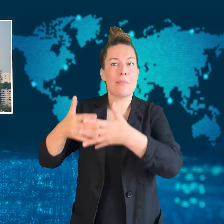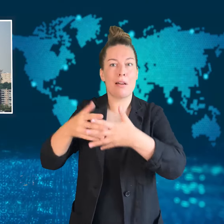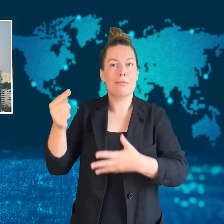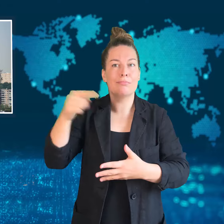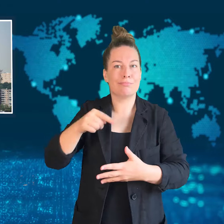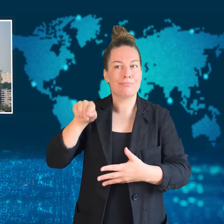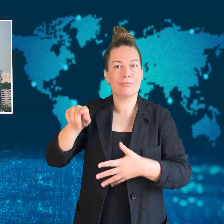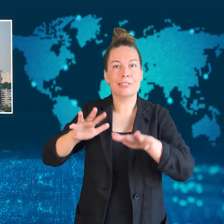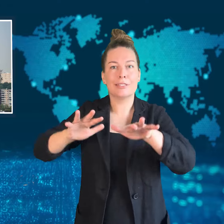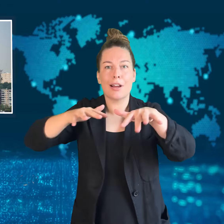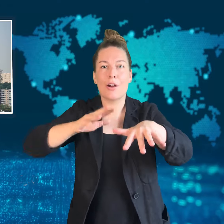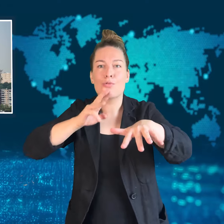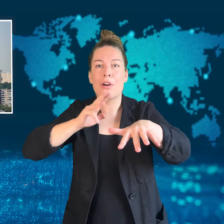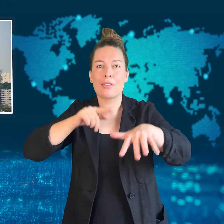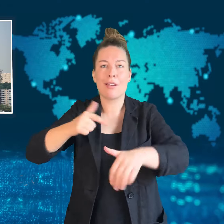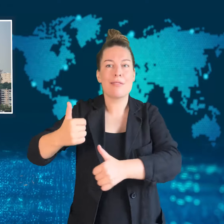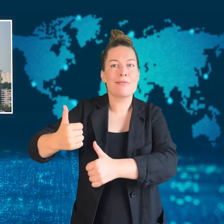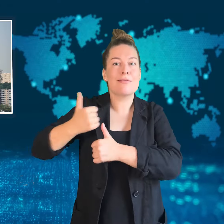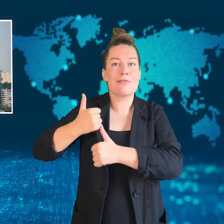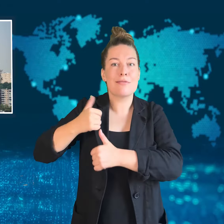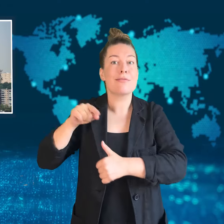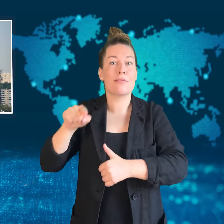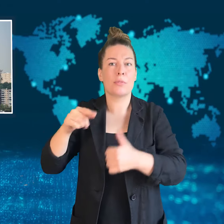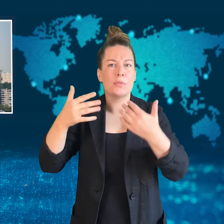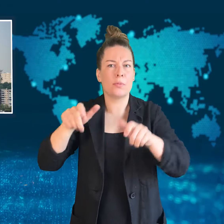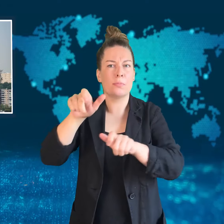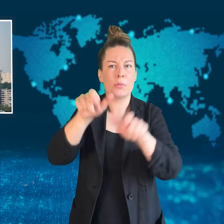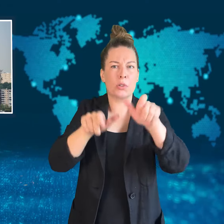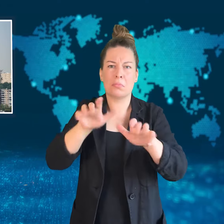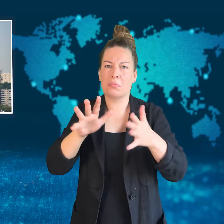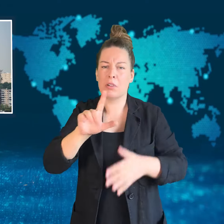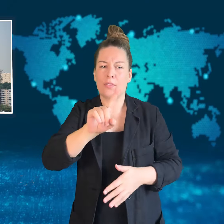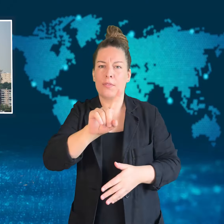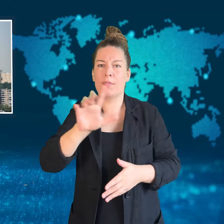The Marines were on shore leave from the USS Wasp